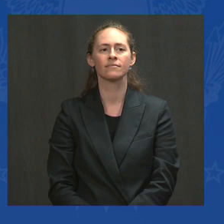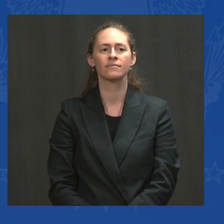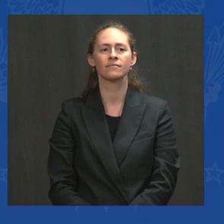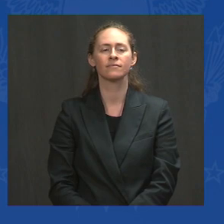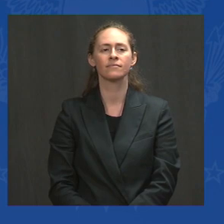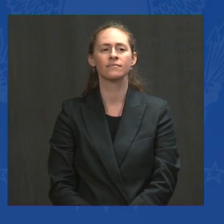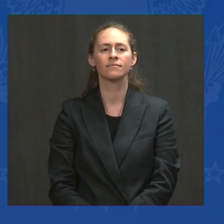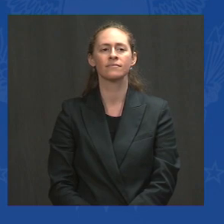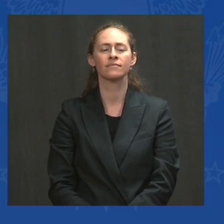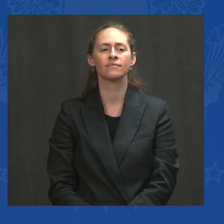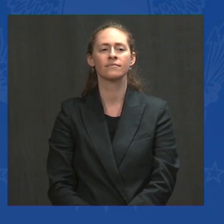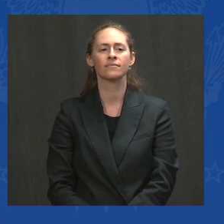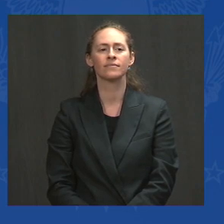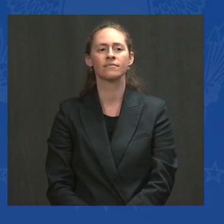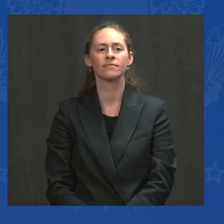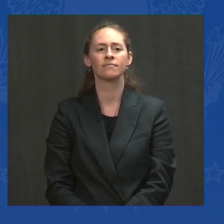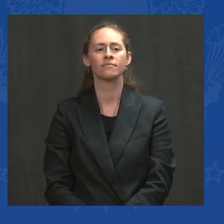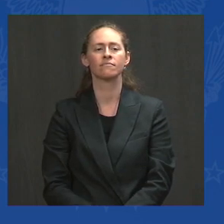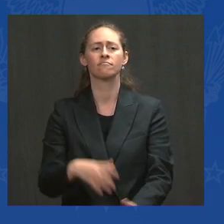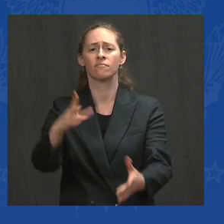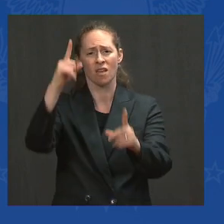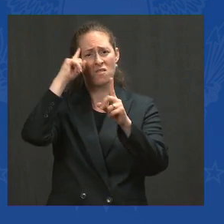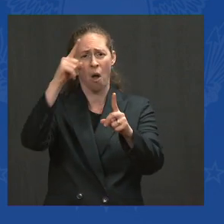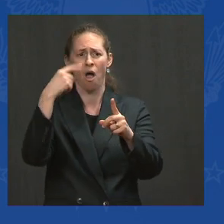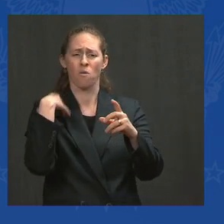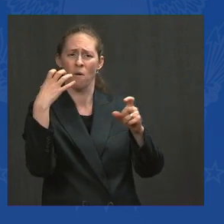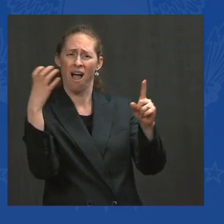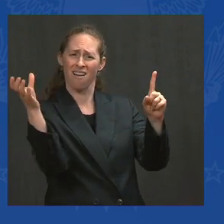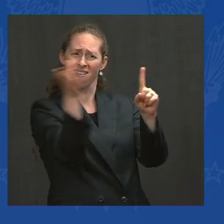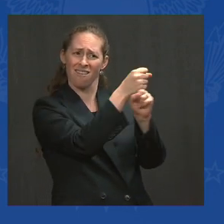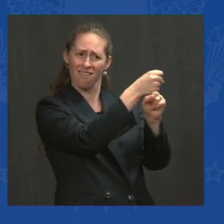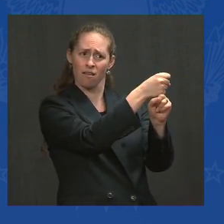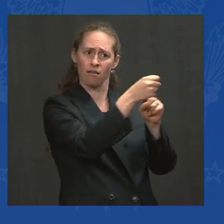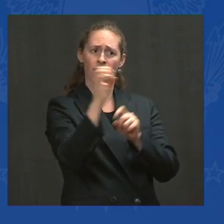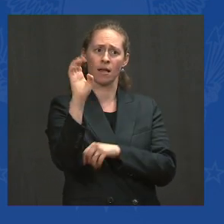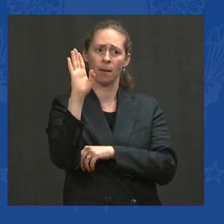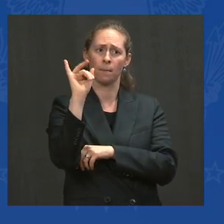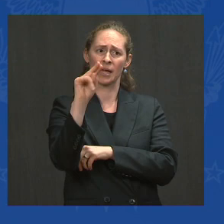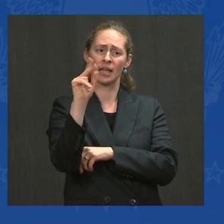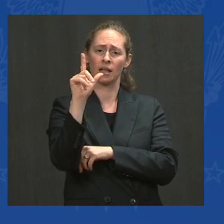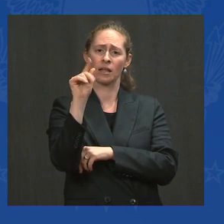Laden to the gates of hell, as I said at the time.